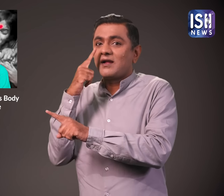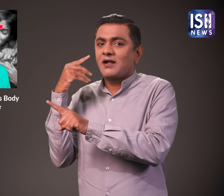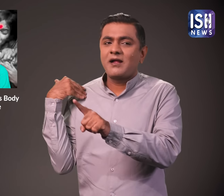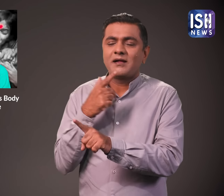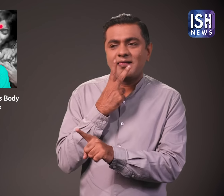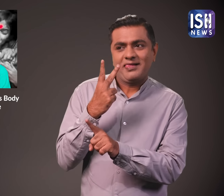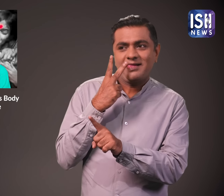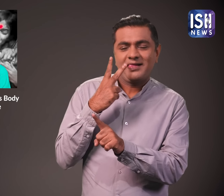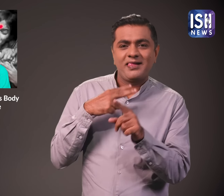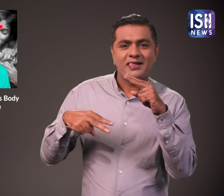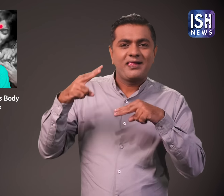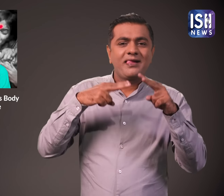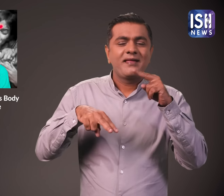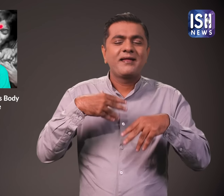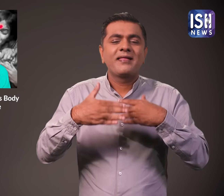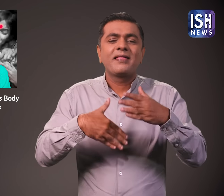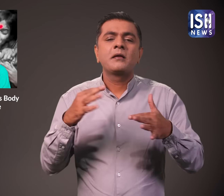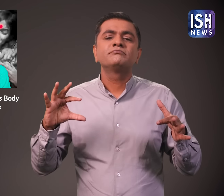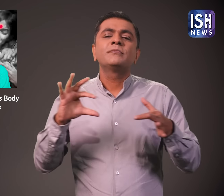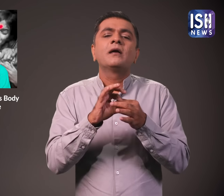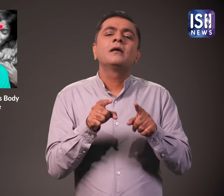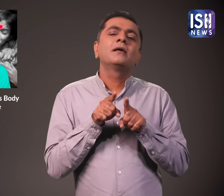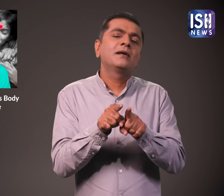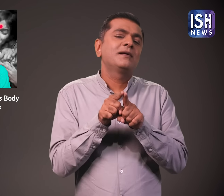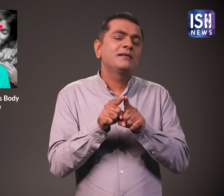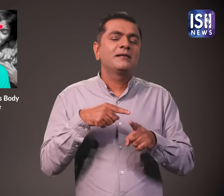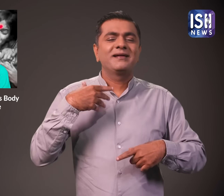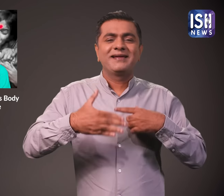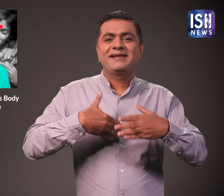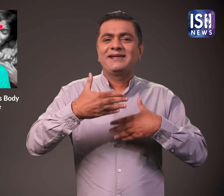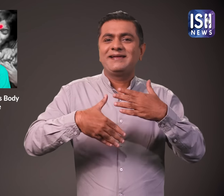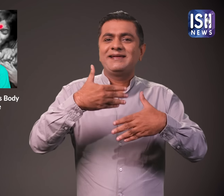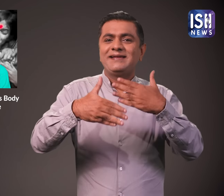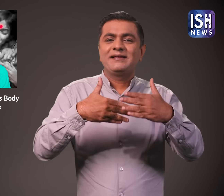Saksham became friends with Aanchal too. Eventually, they entered a relationship.